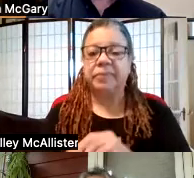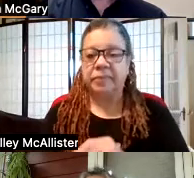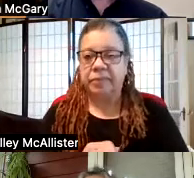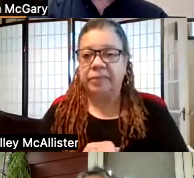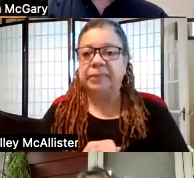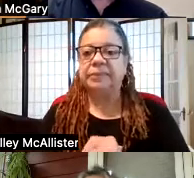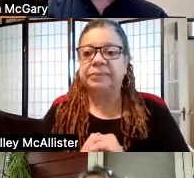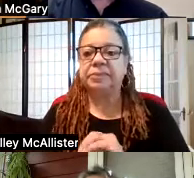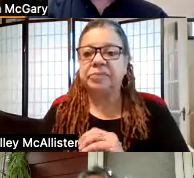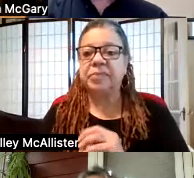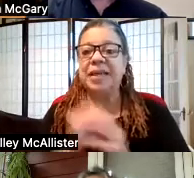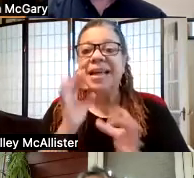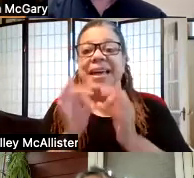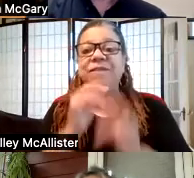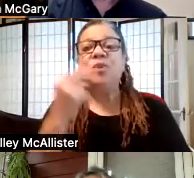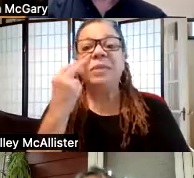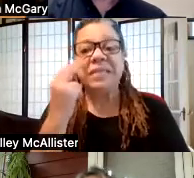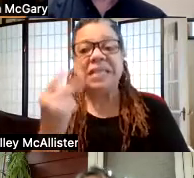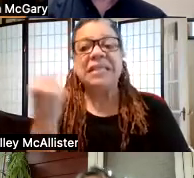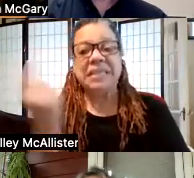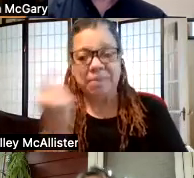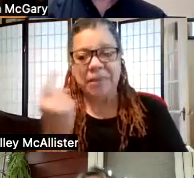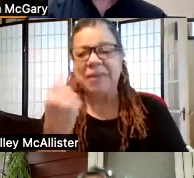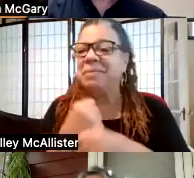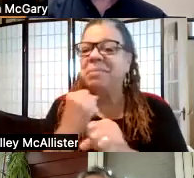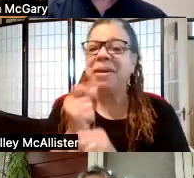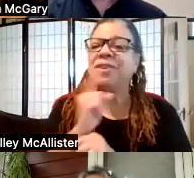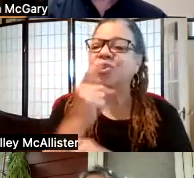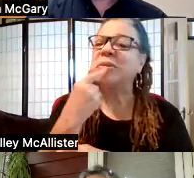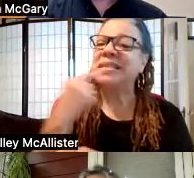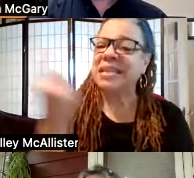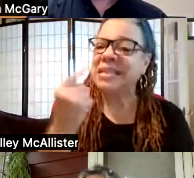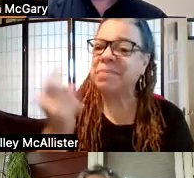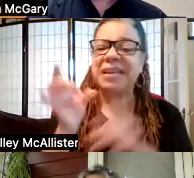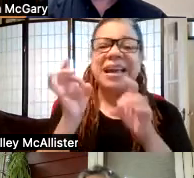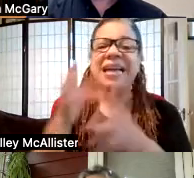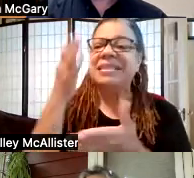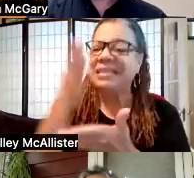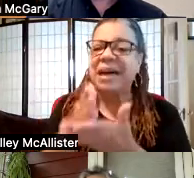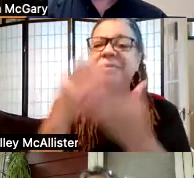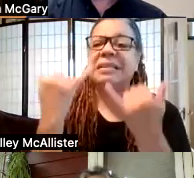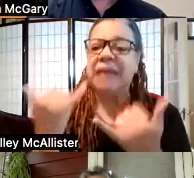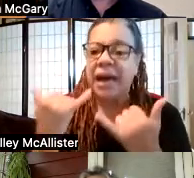If you see something, say something. Hate ends now! Report acts of hate